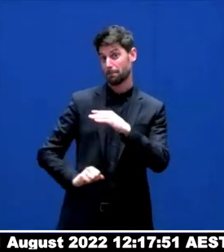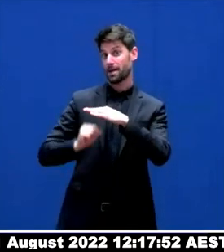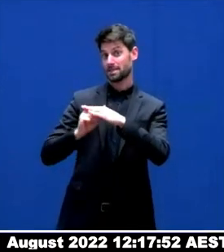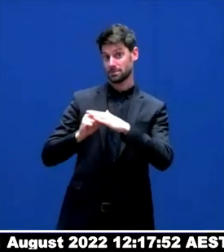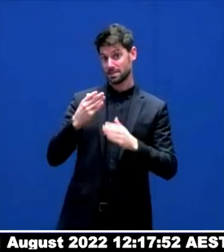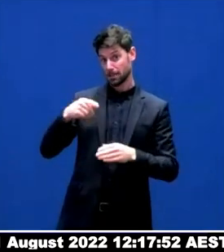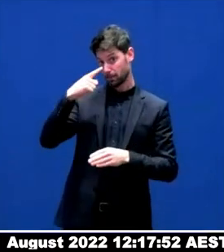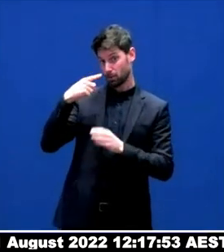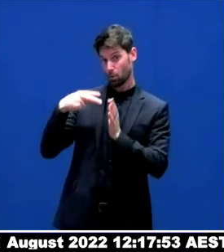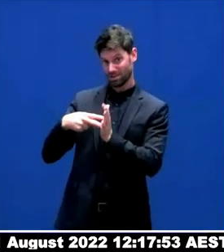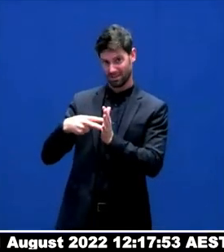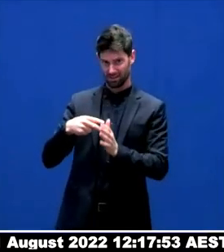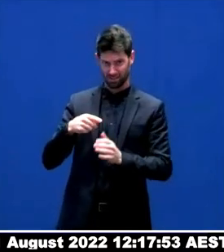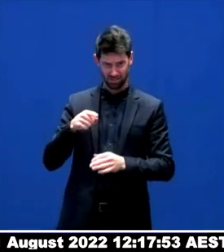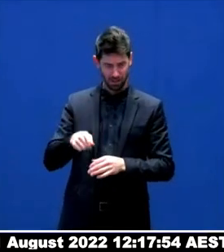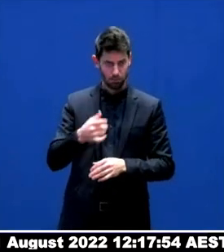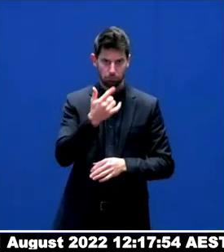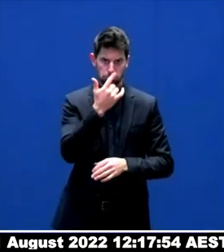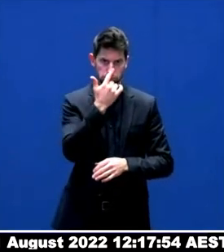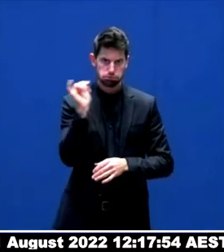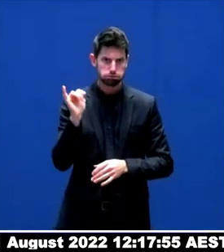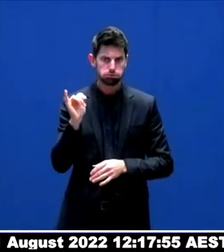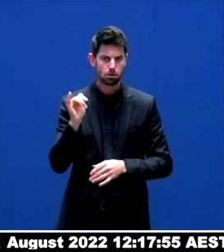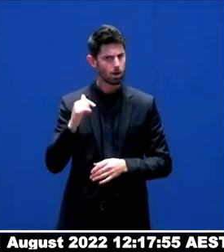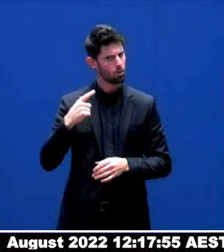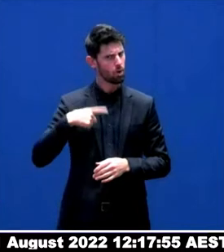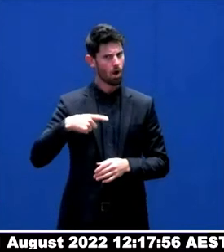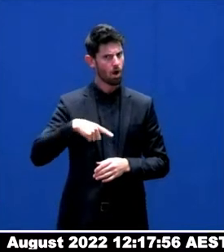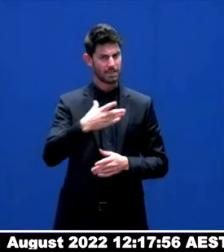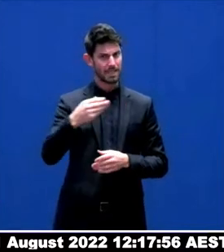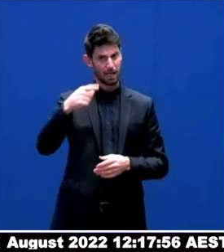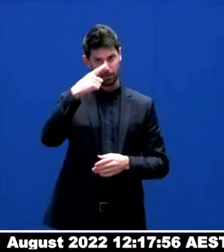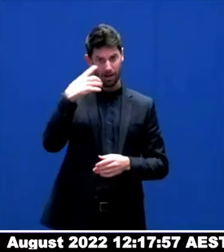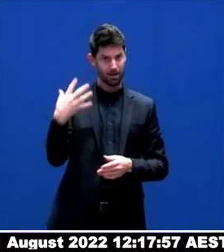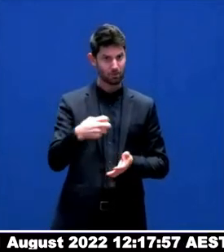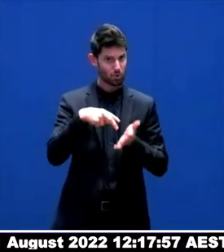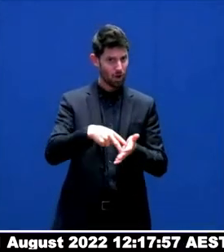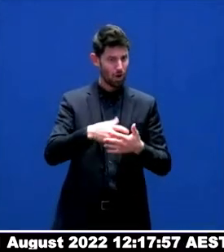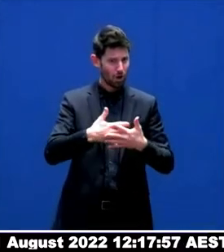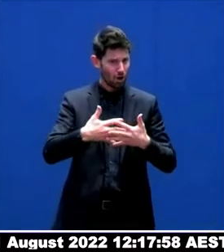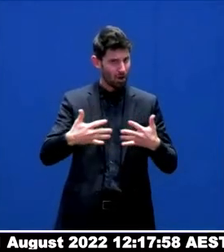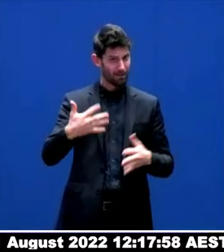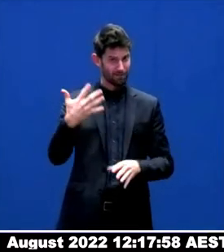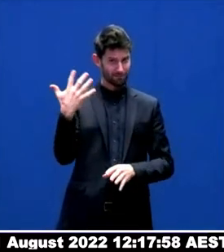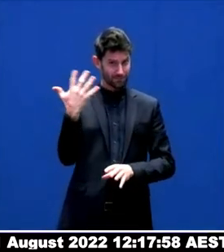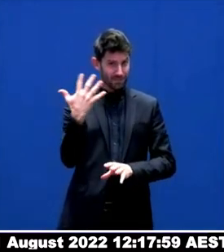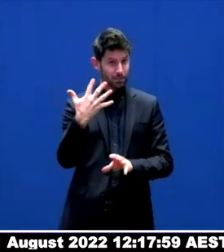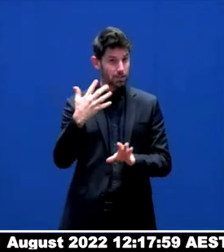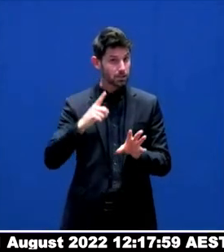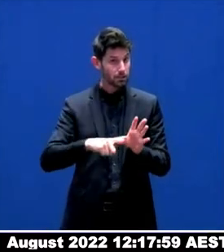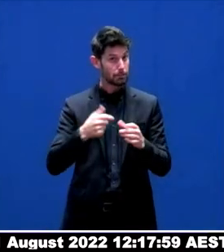That's a long time. What's the reason why it is so long for somebody who has applied for